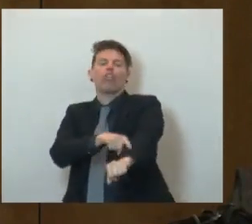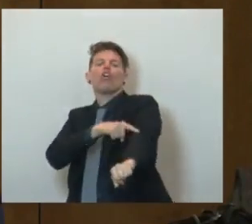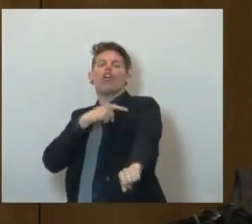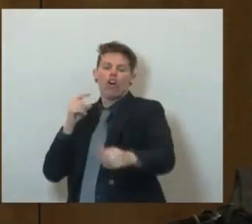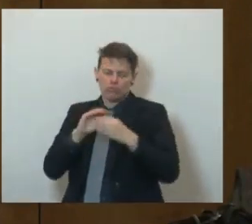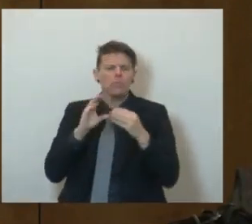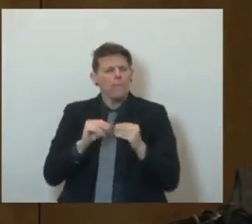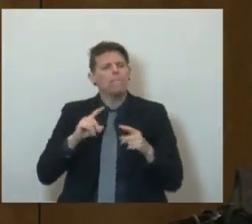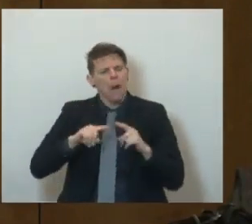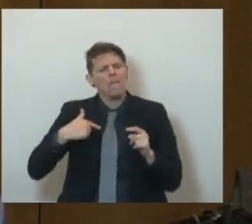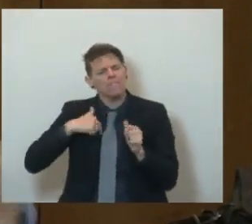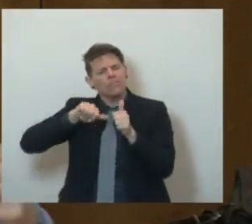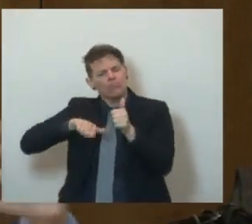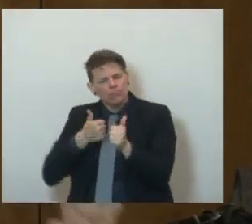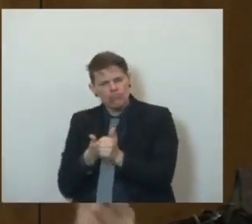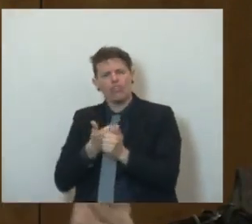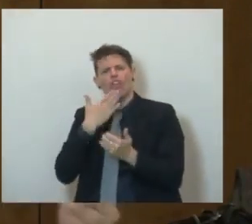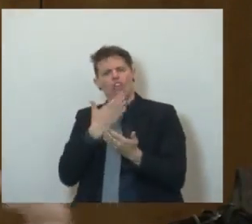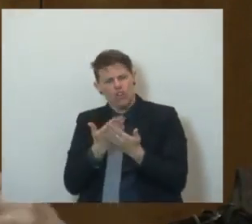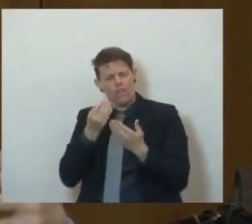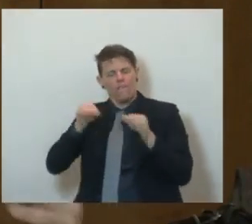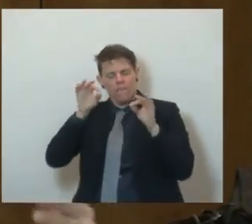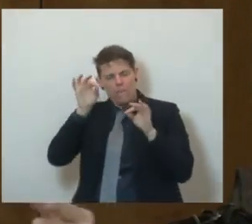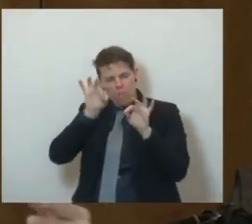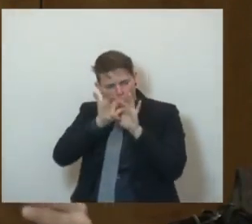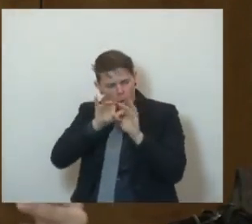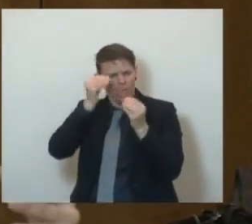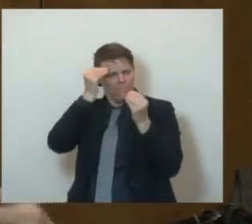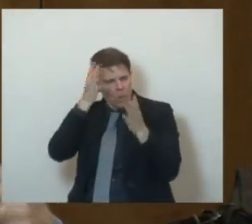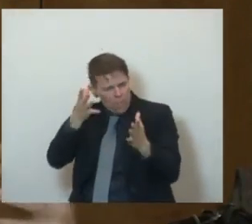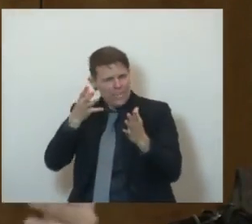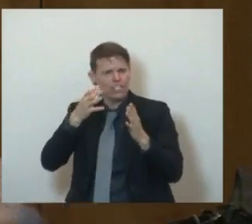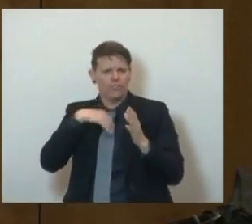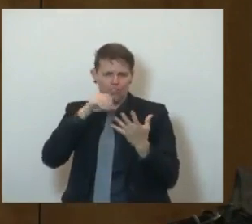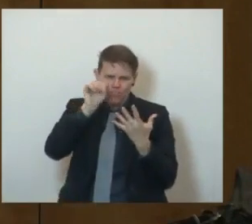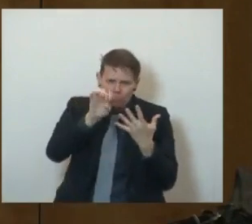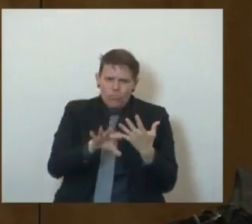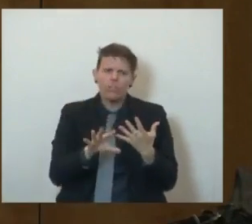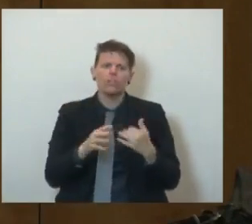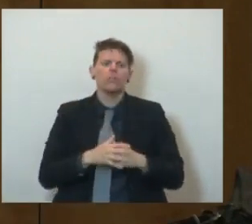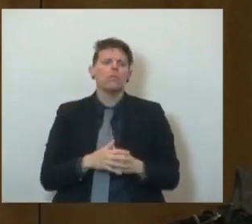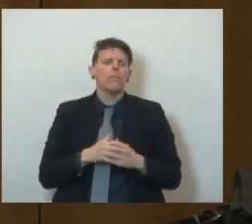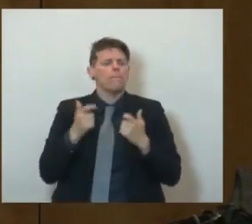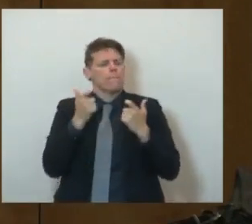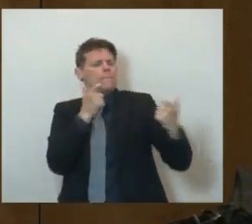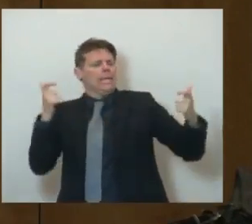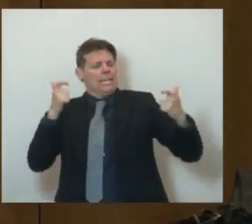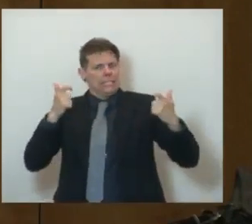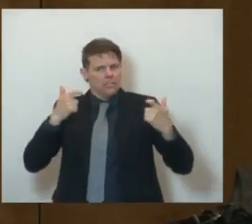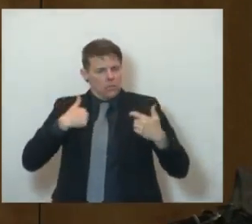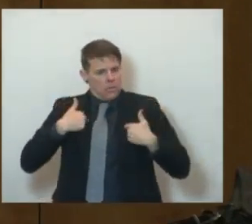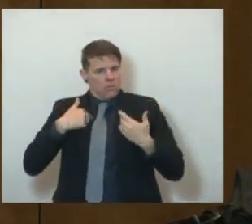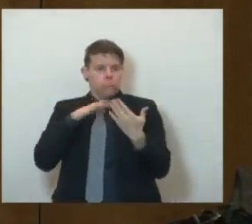AND WITH THAT I KNOW THAT WAS A LONG REPORT TODAY, BUT I WANTED TO TRY TO CREATE SOME CONTEXT AND UNDERSTAND HELP YOU UNDERSTAND.